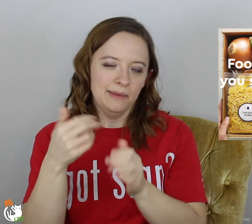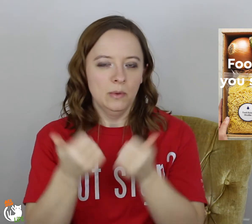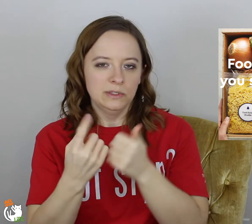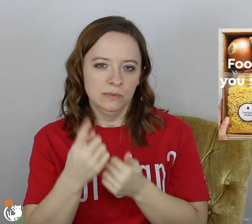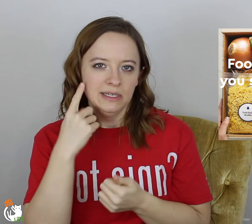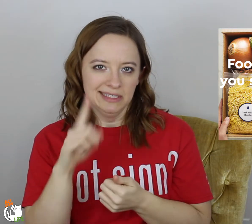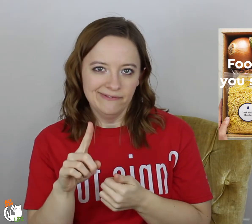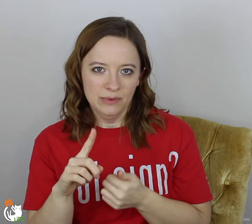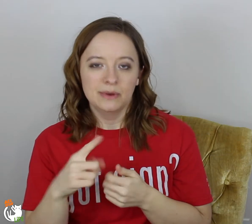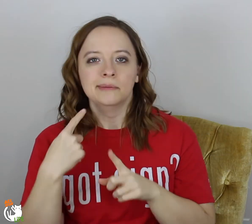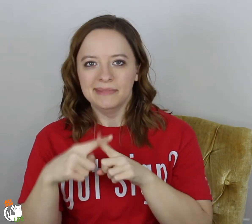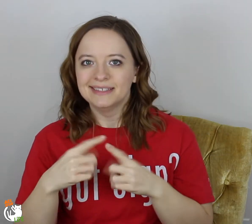It will label which one it is for.